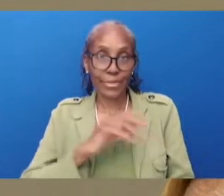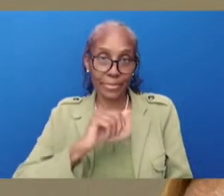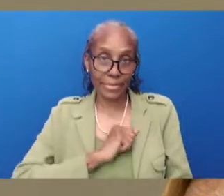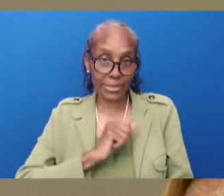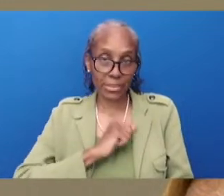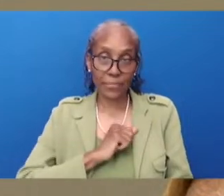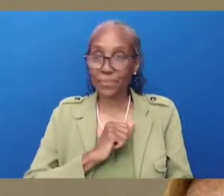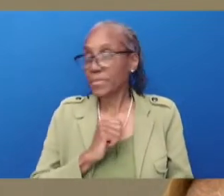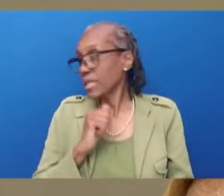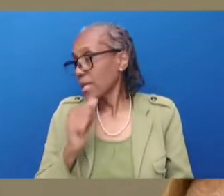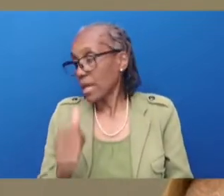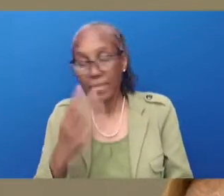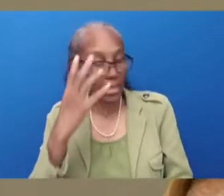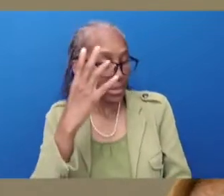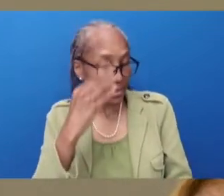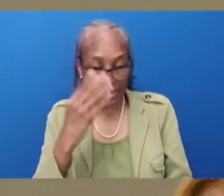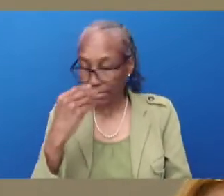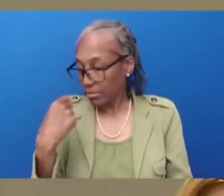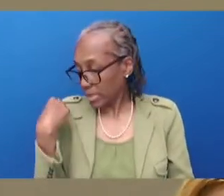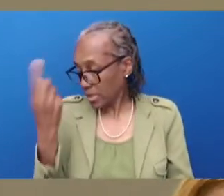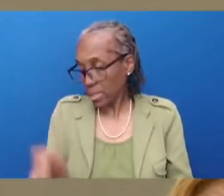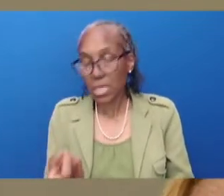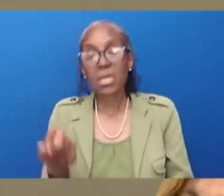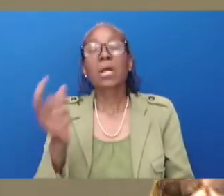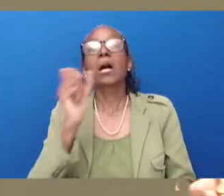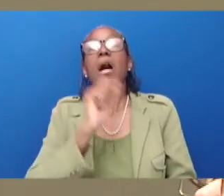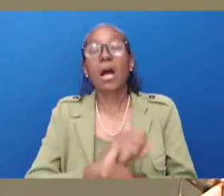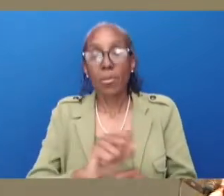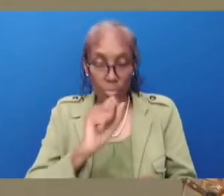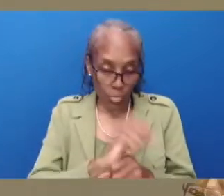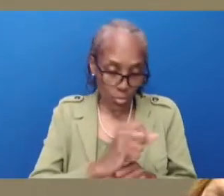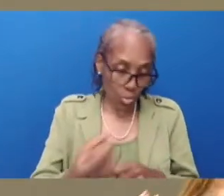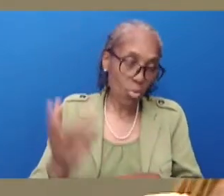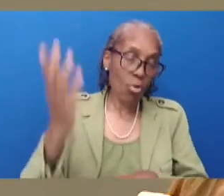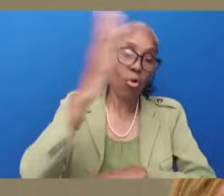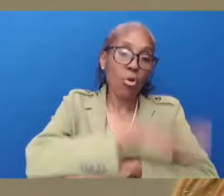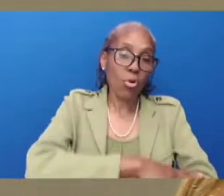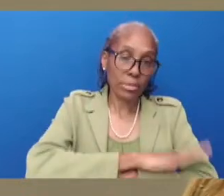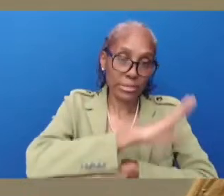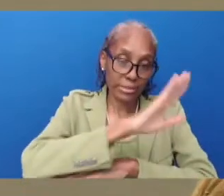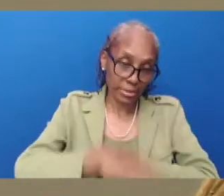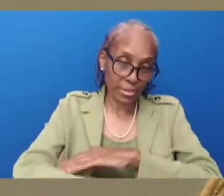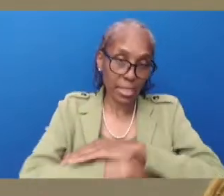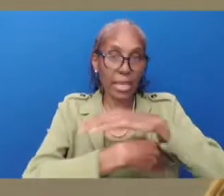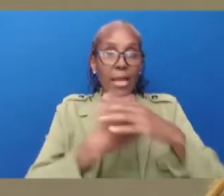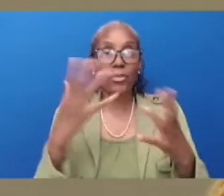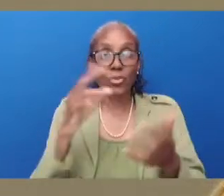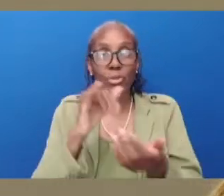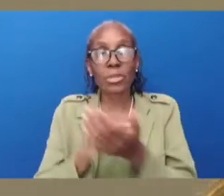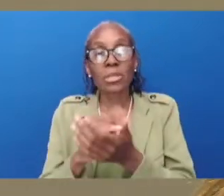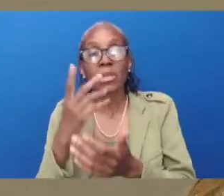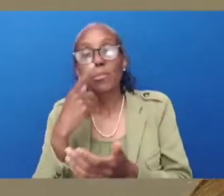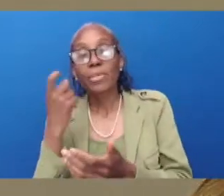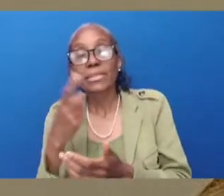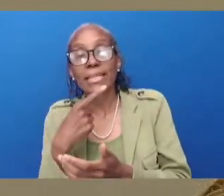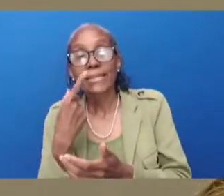SCHOOL. AS A MISSIONARY.